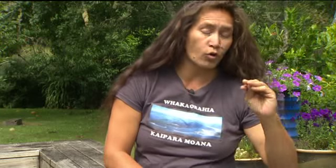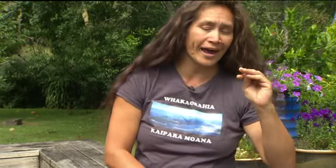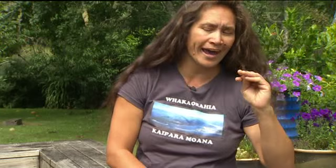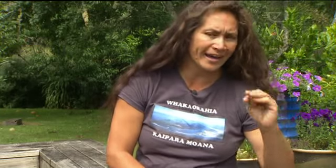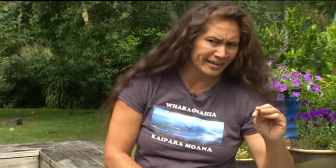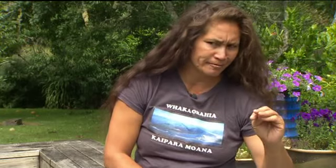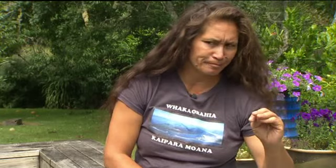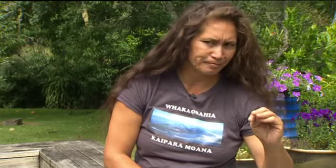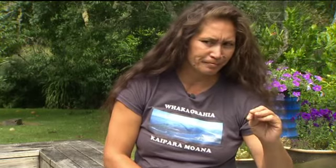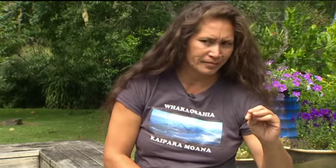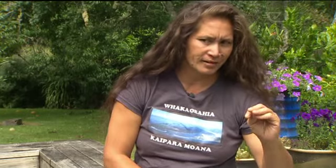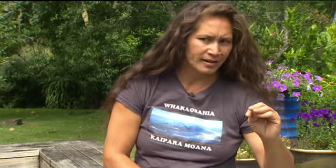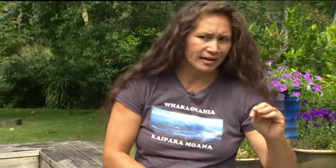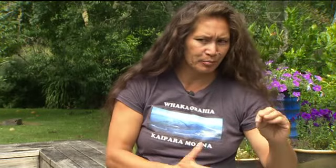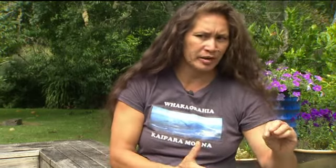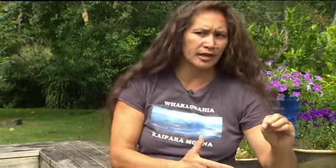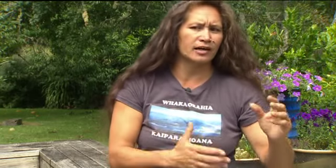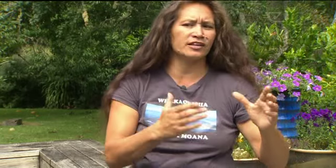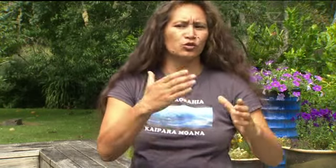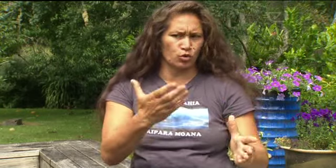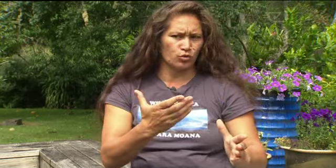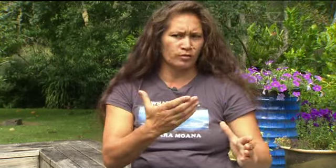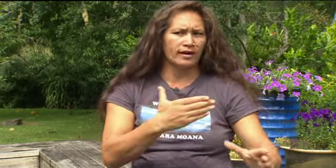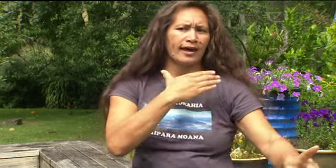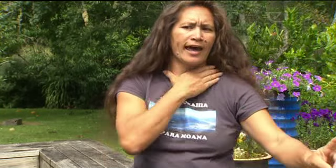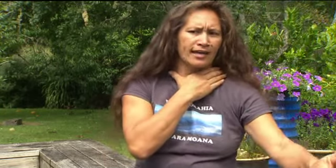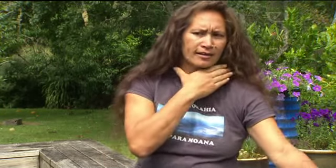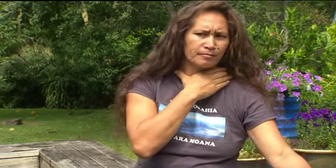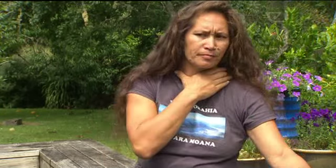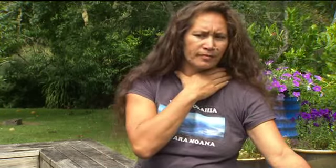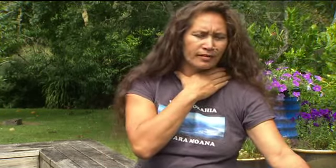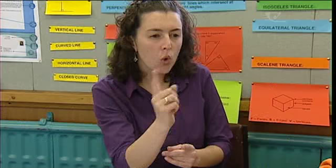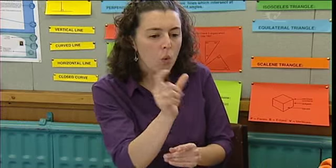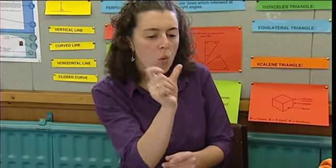And they would sign it like tha - hangy.